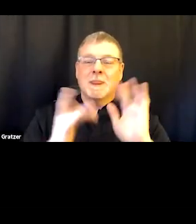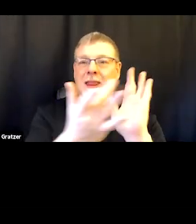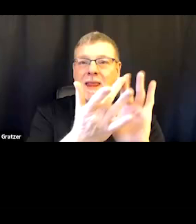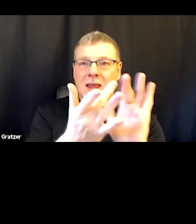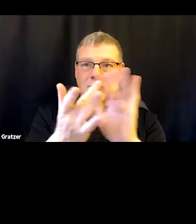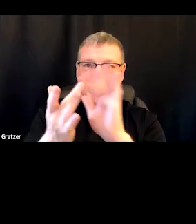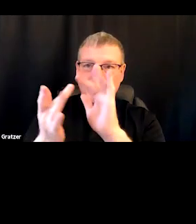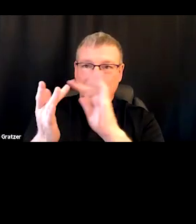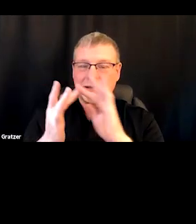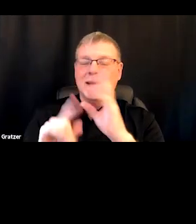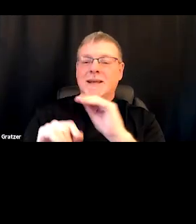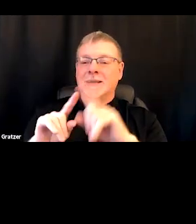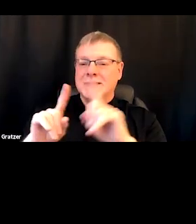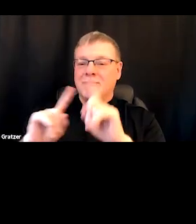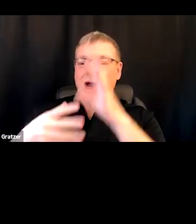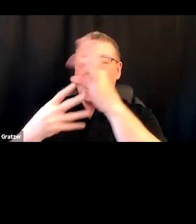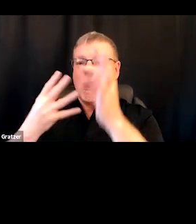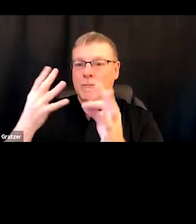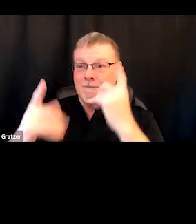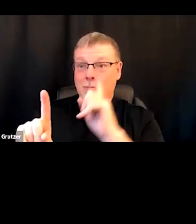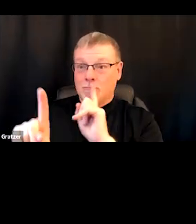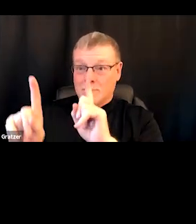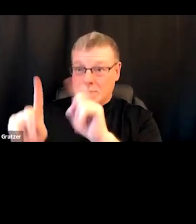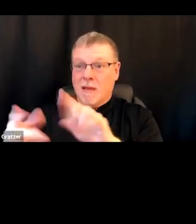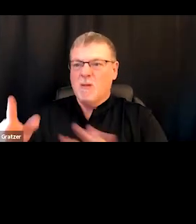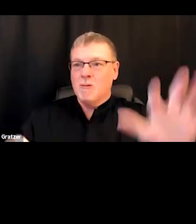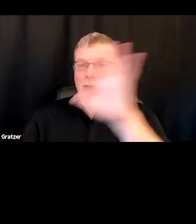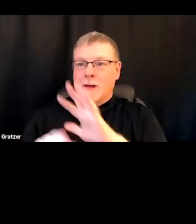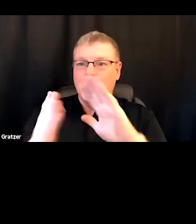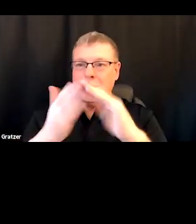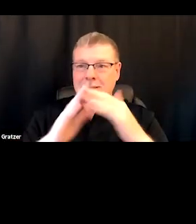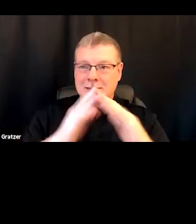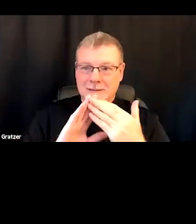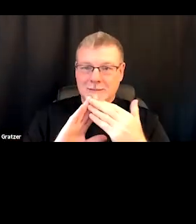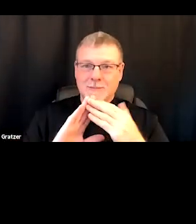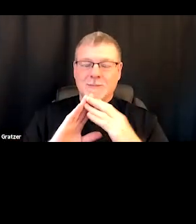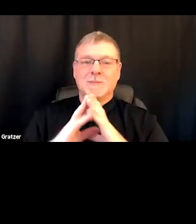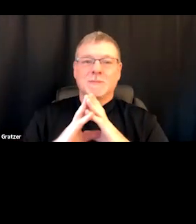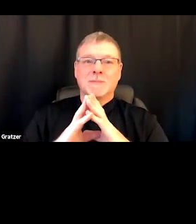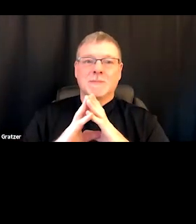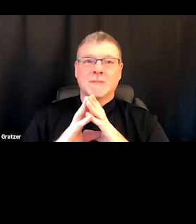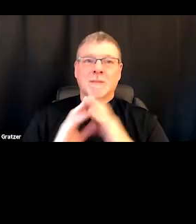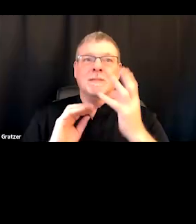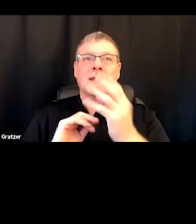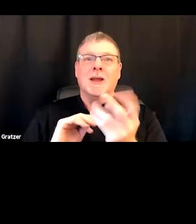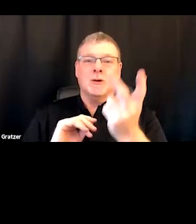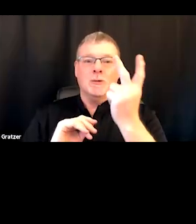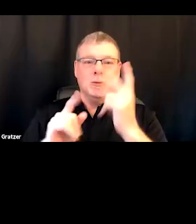and different response options throughout the city, and there's two different ways of getting in contact.